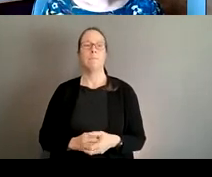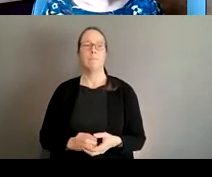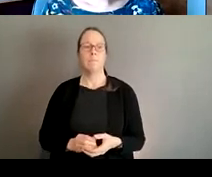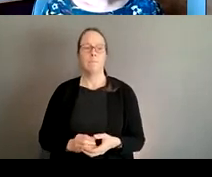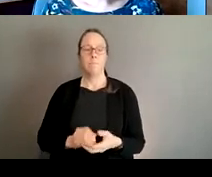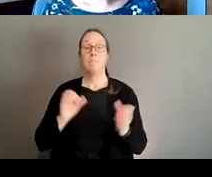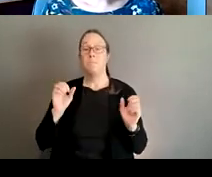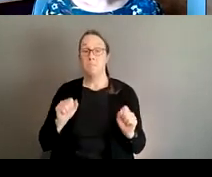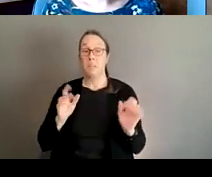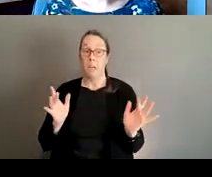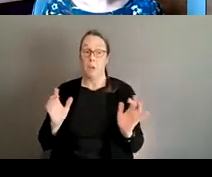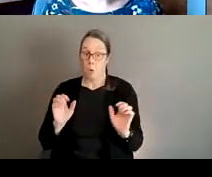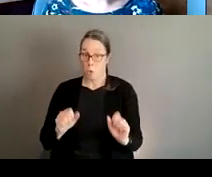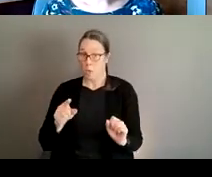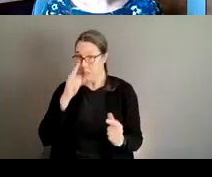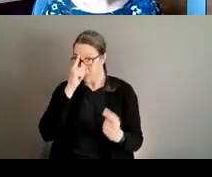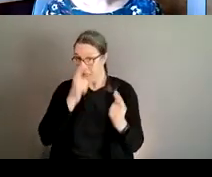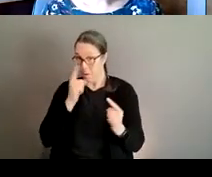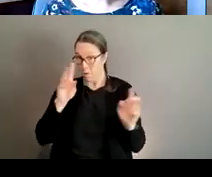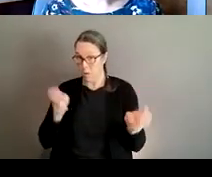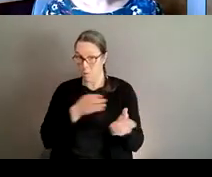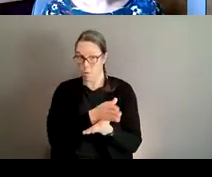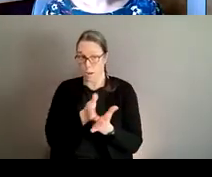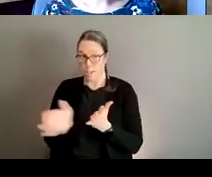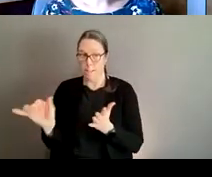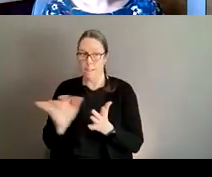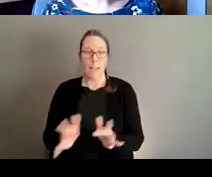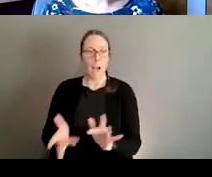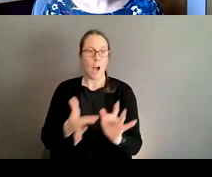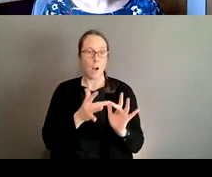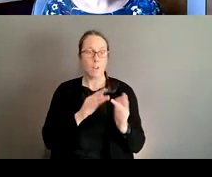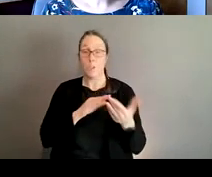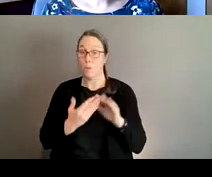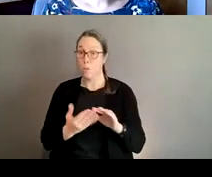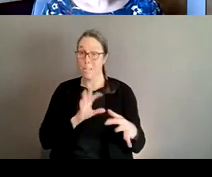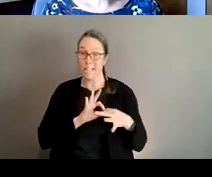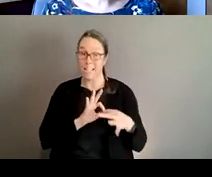And, finally, you can think about topic tracks like outreach and community engagement. Planning